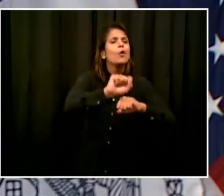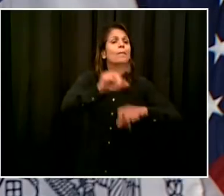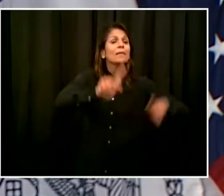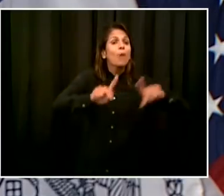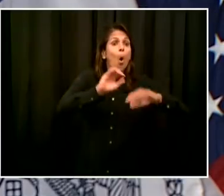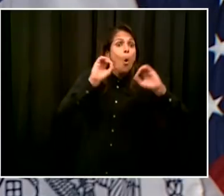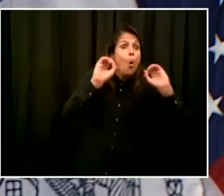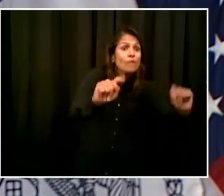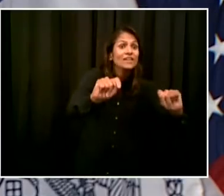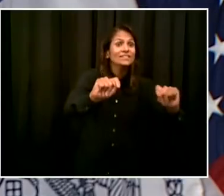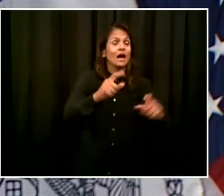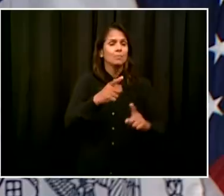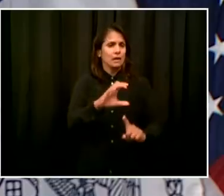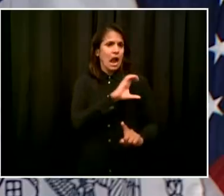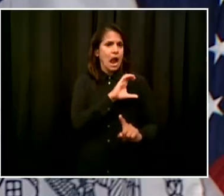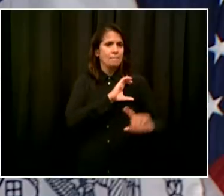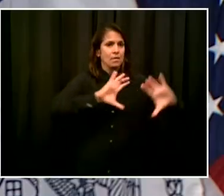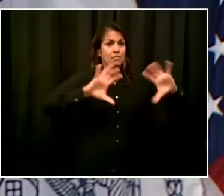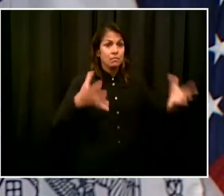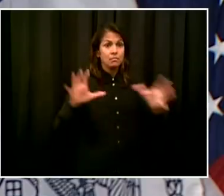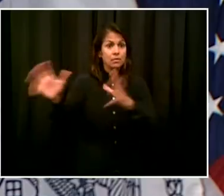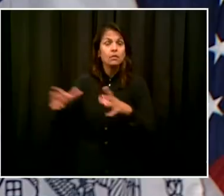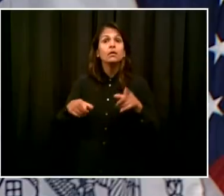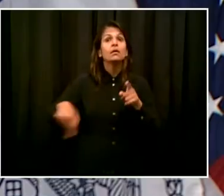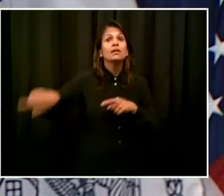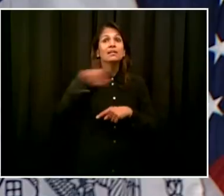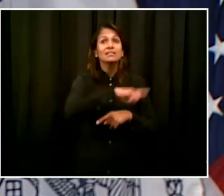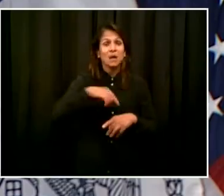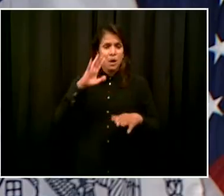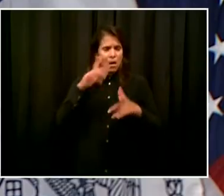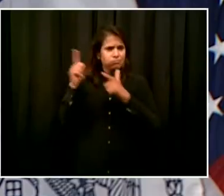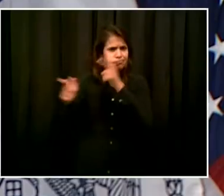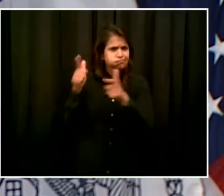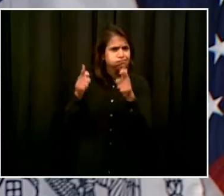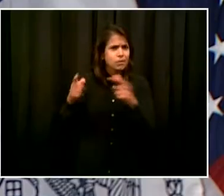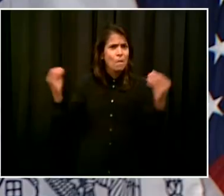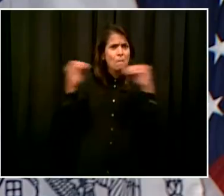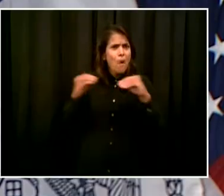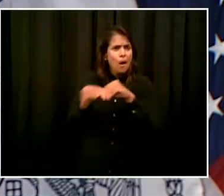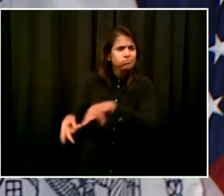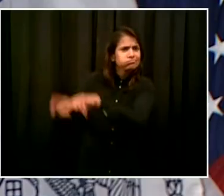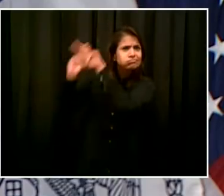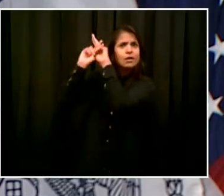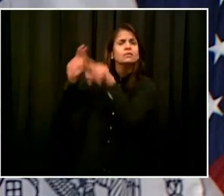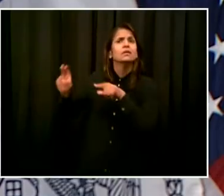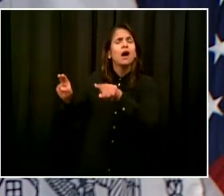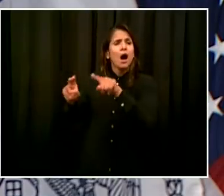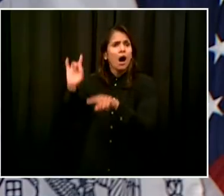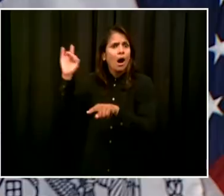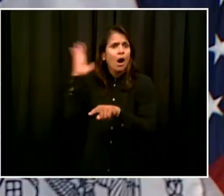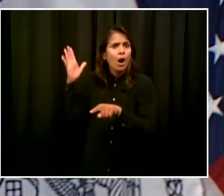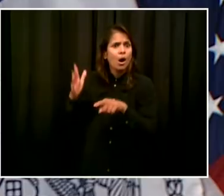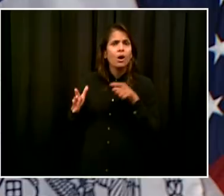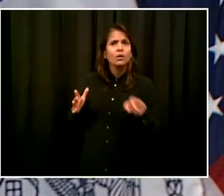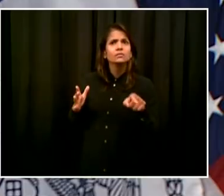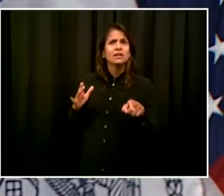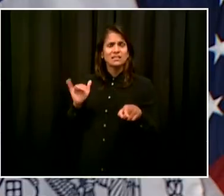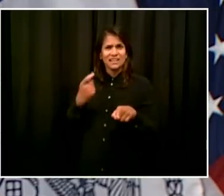REDUCTION OF COPS, CRIMINALS REA A BIG REASON FOR SHOOTING AND